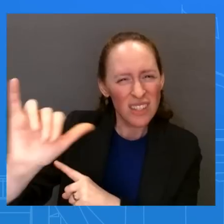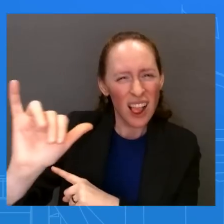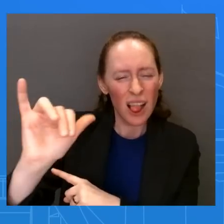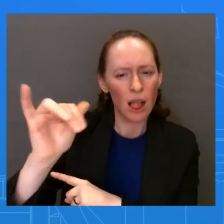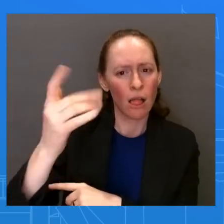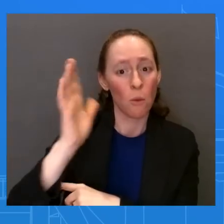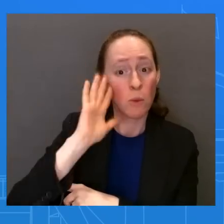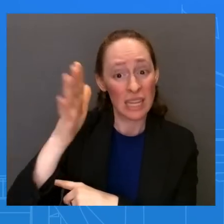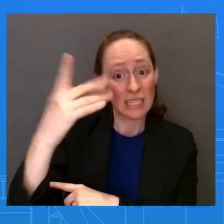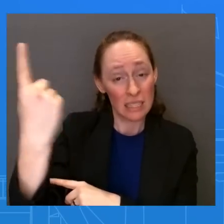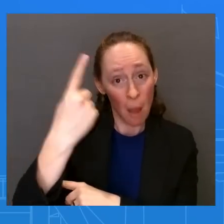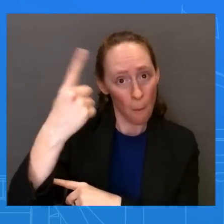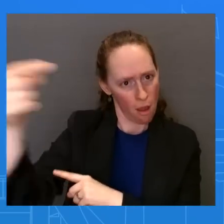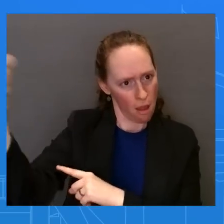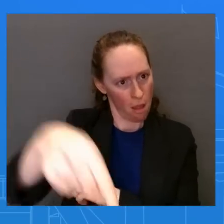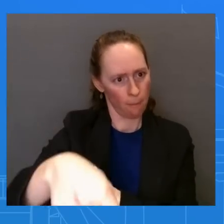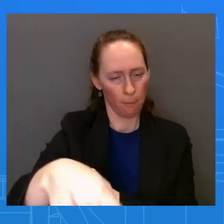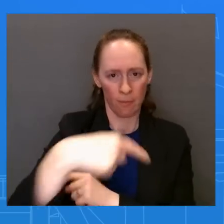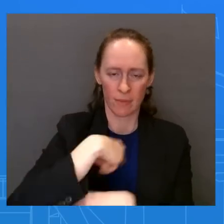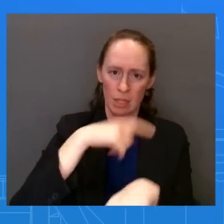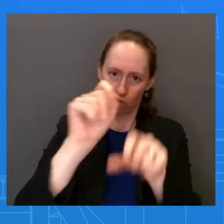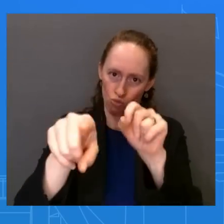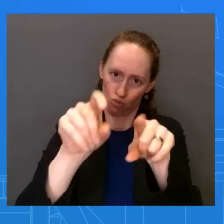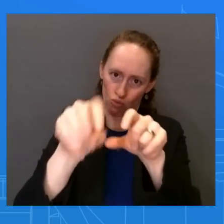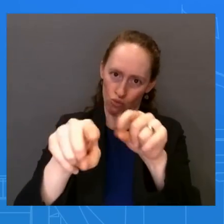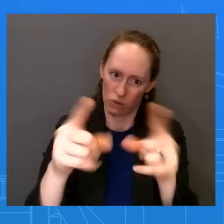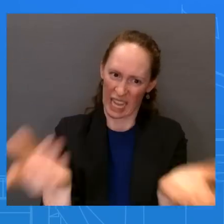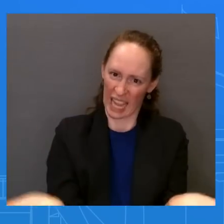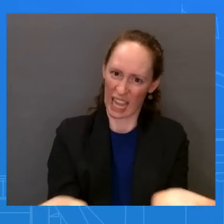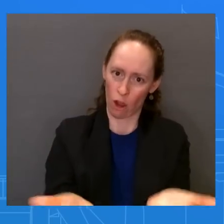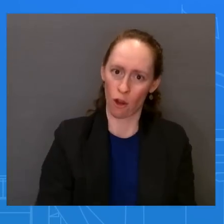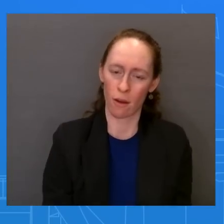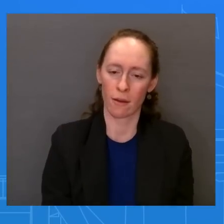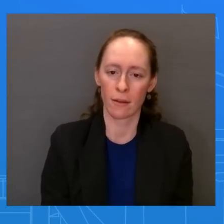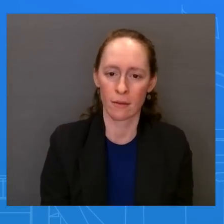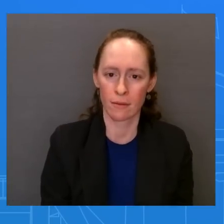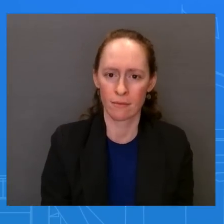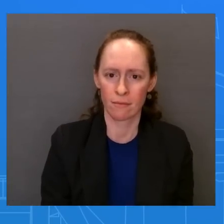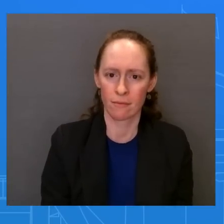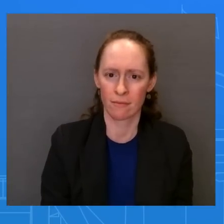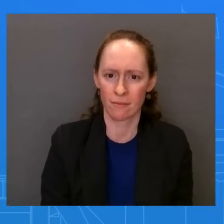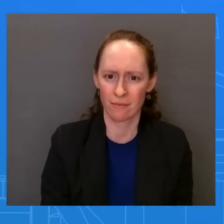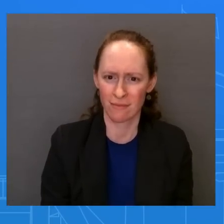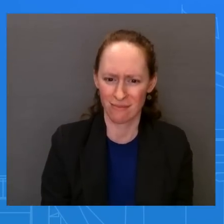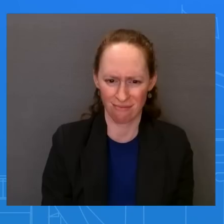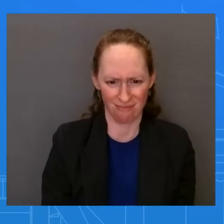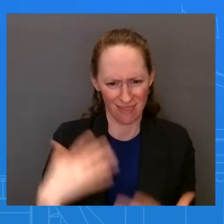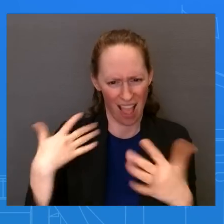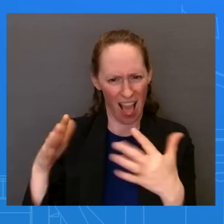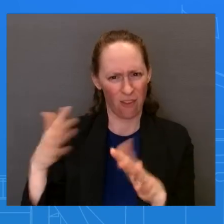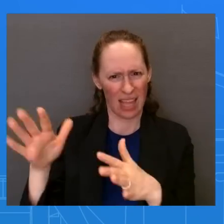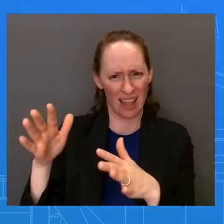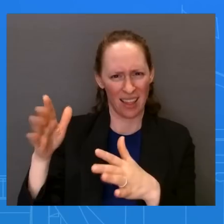the call was indeed -- he was quoted. It was in papers. It was on networks. The Press: Correct. But because they can't witness it happening live,